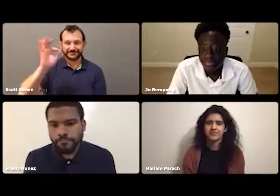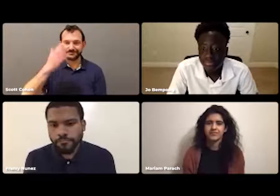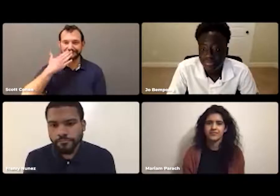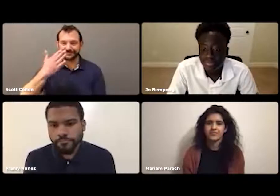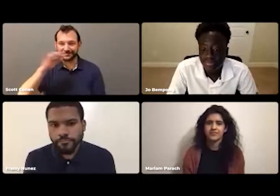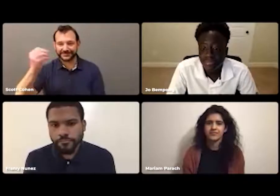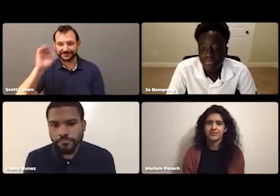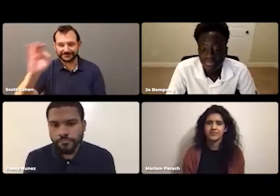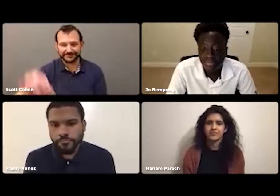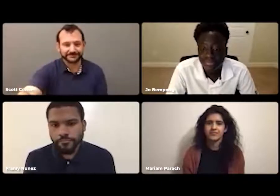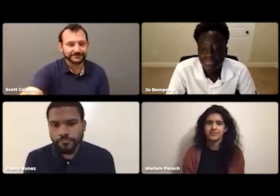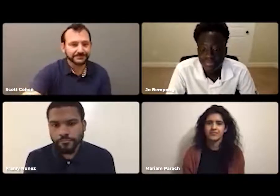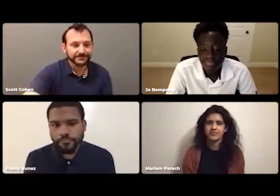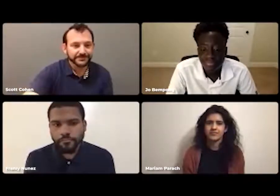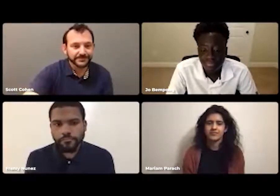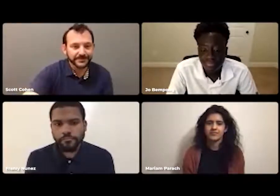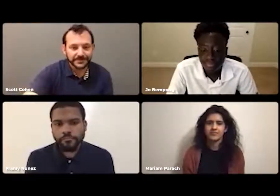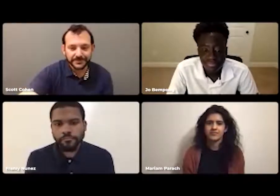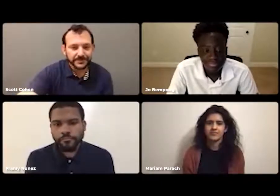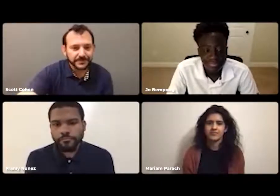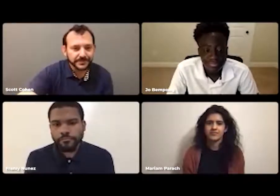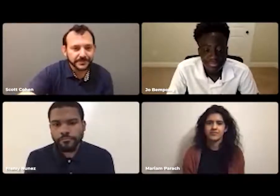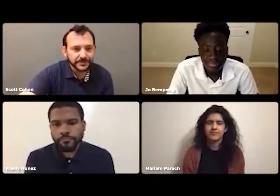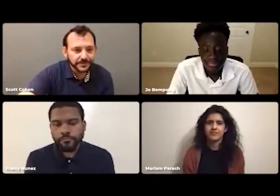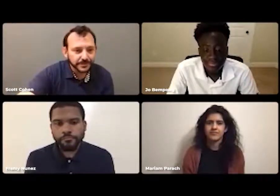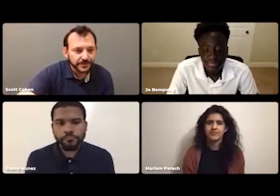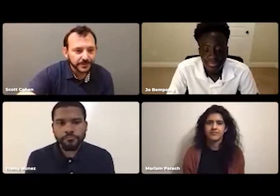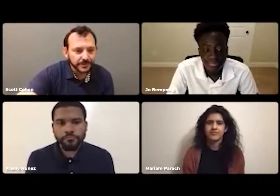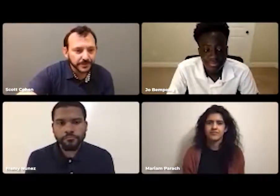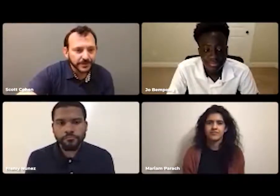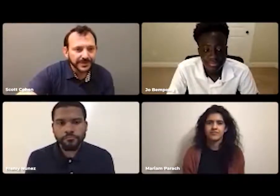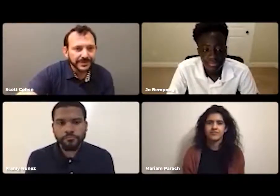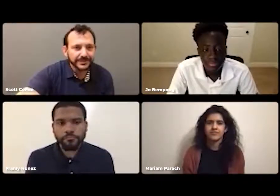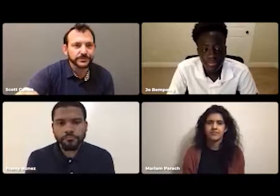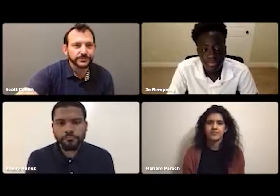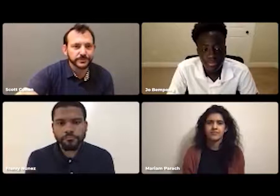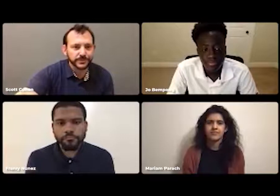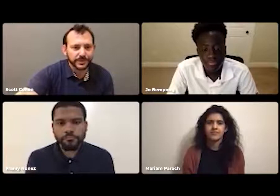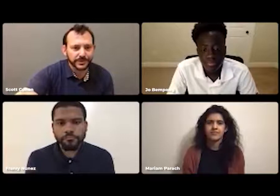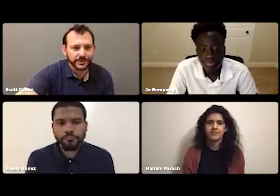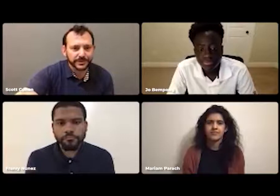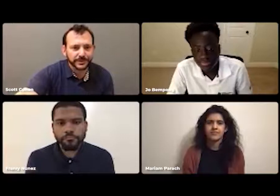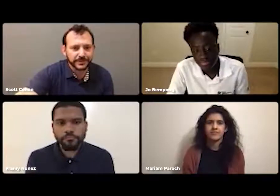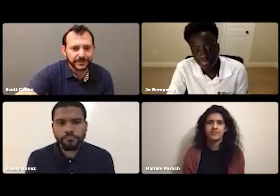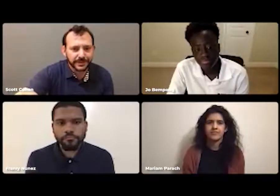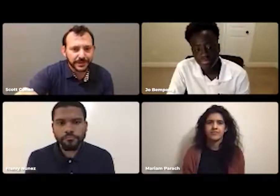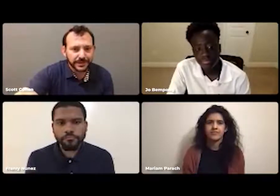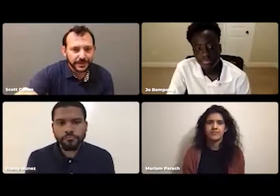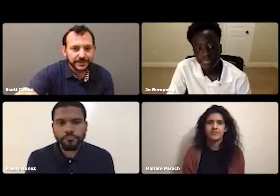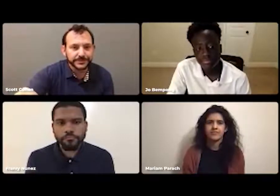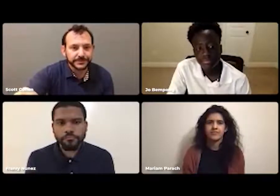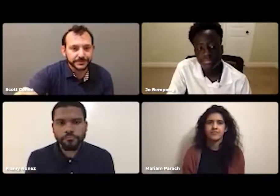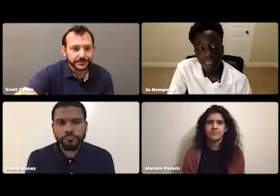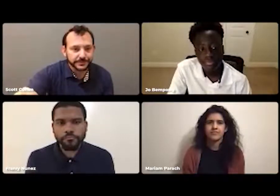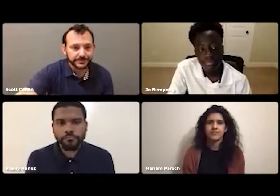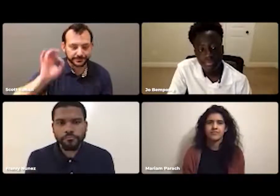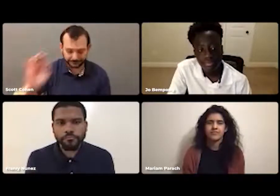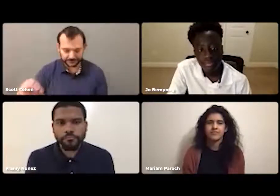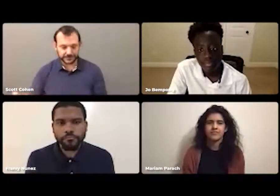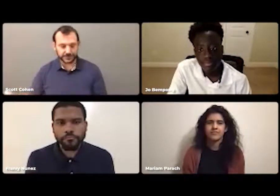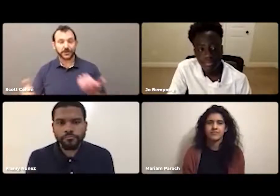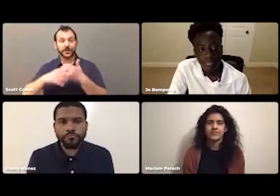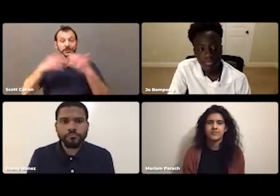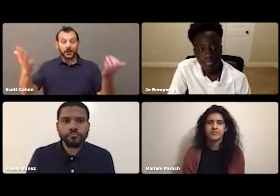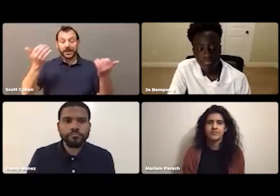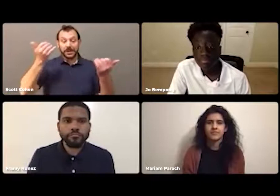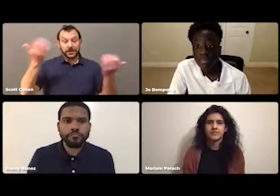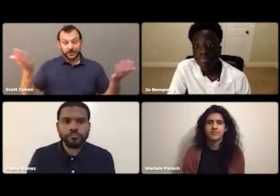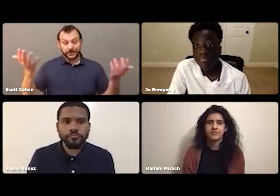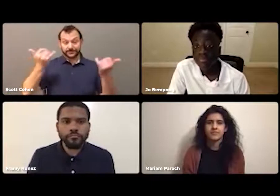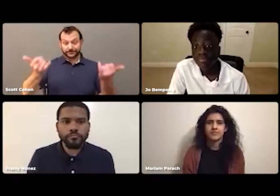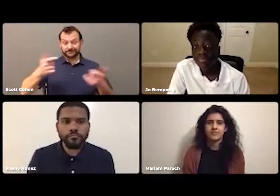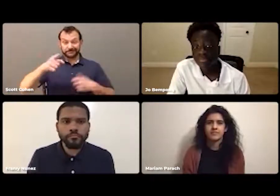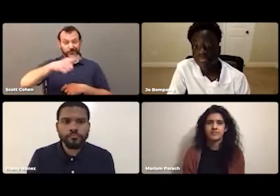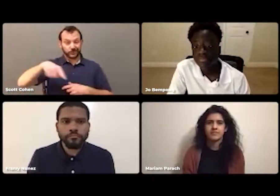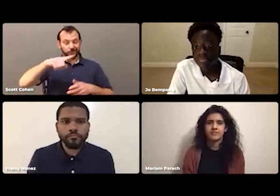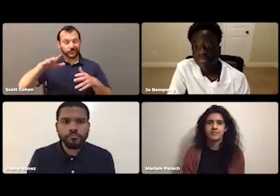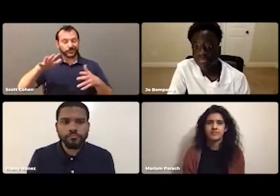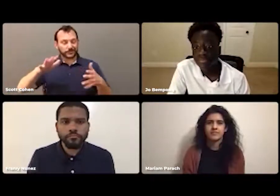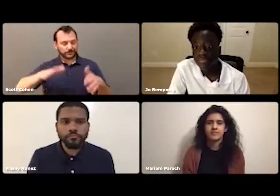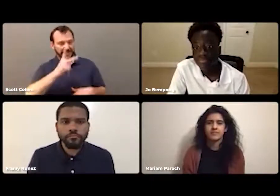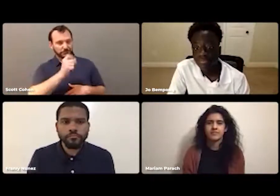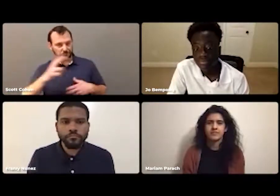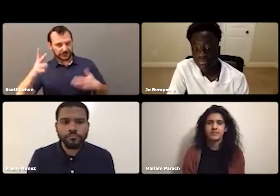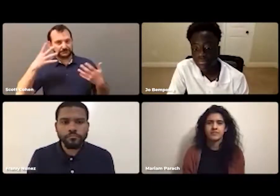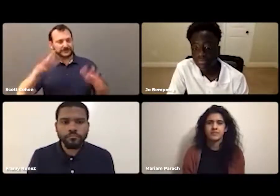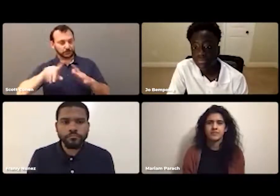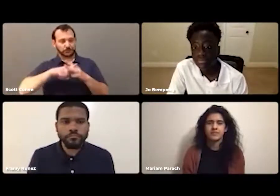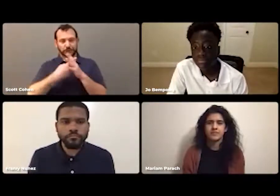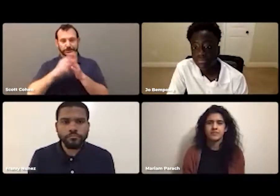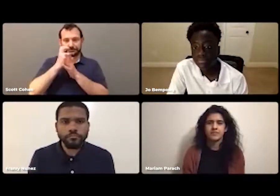Thank you, Jo!